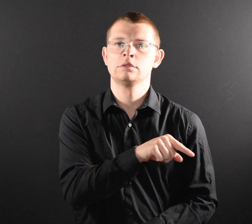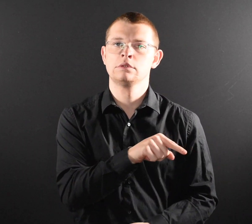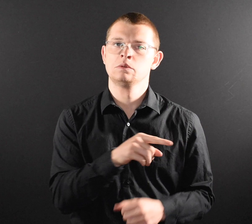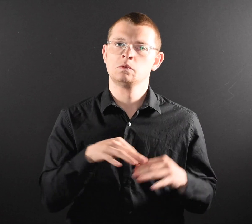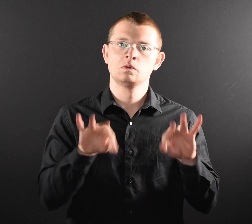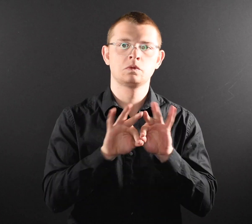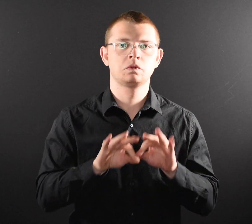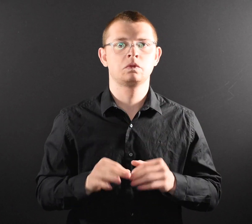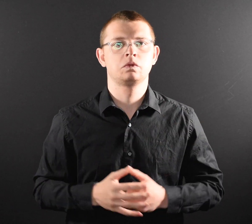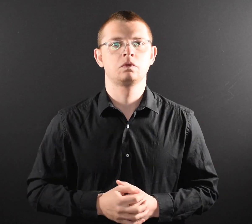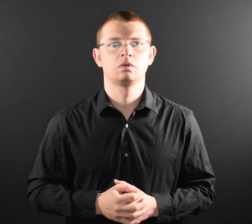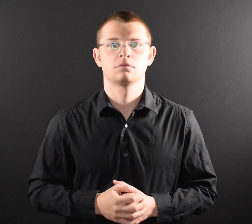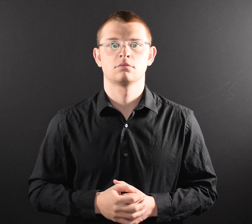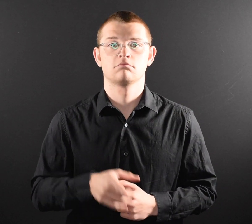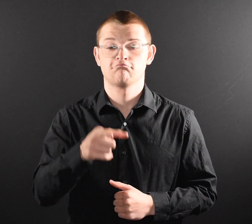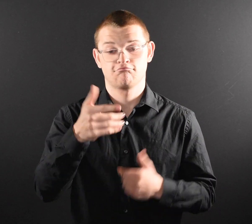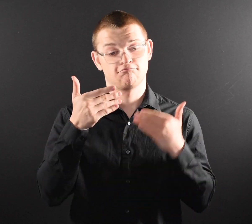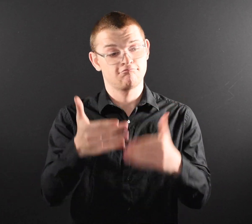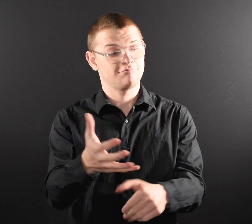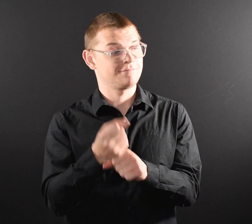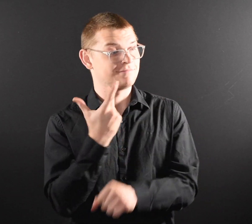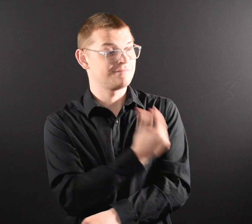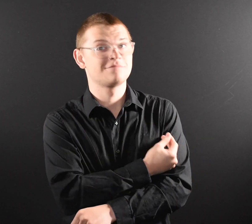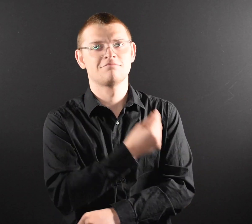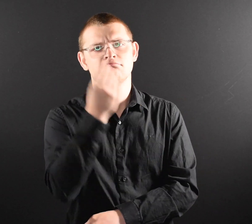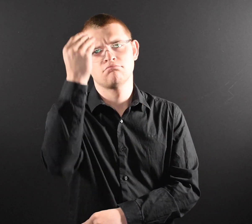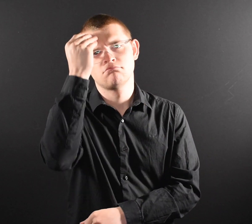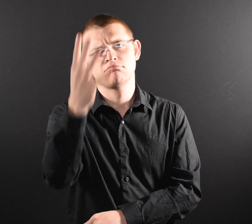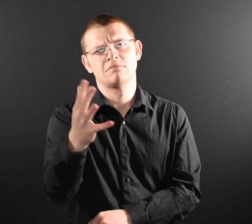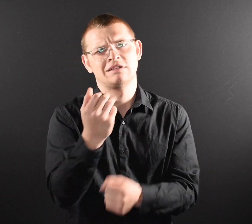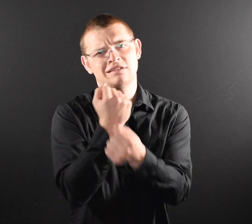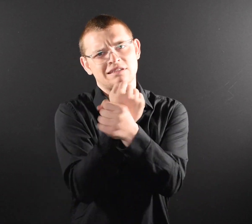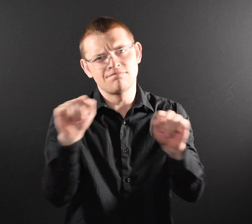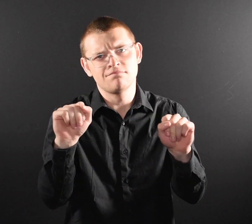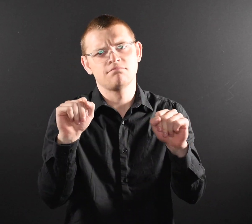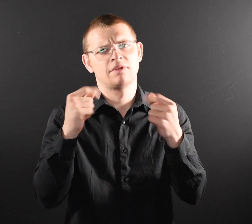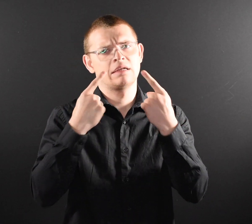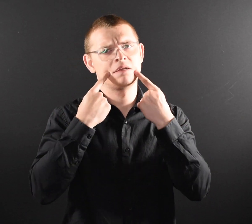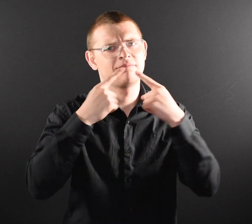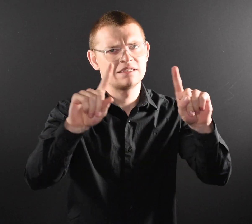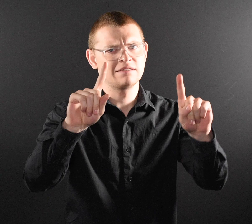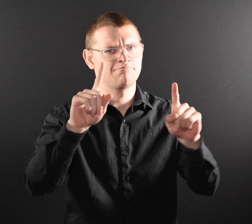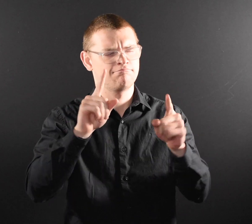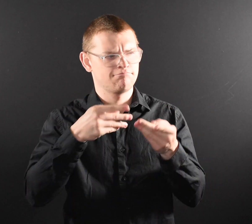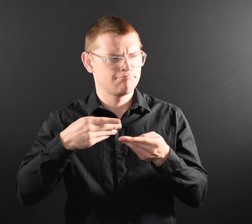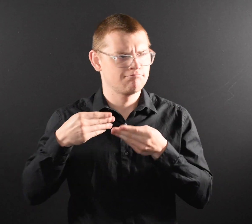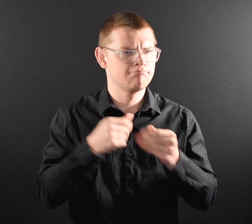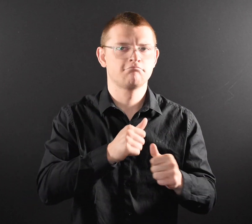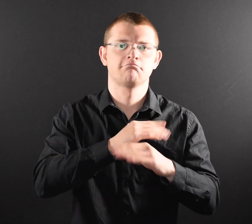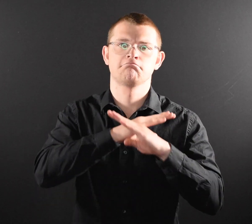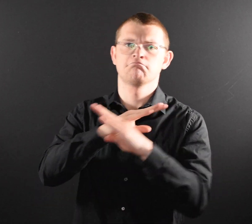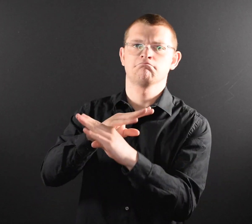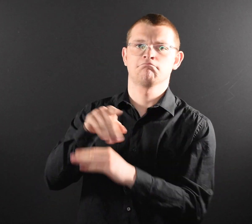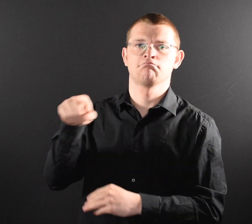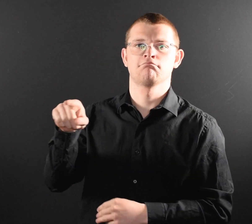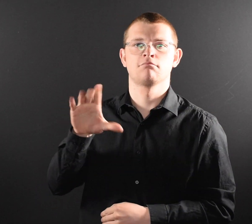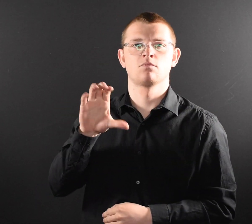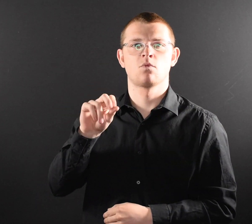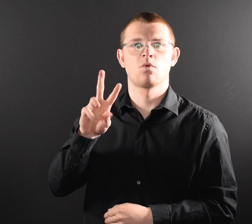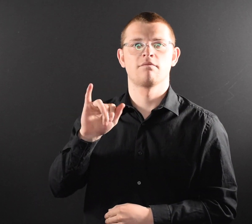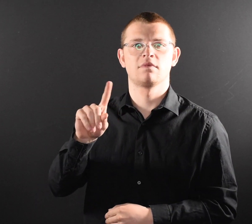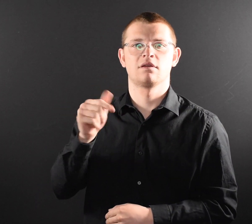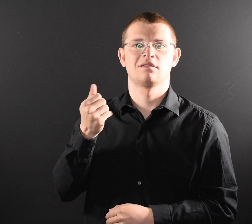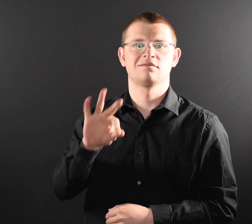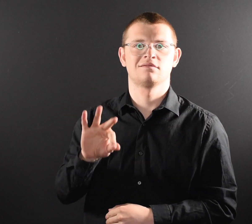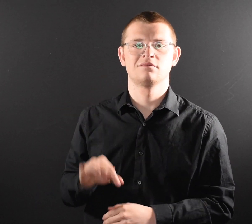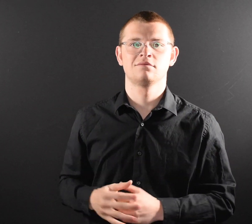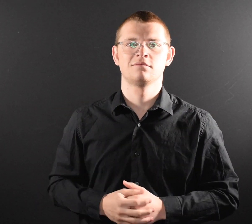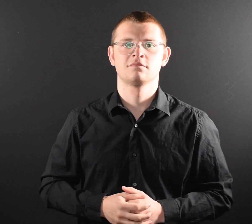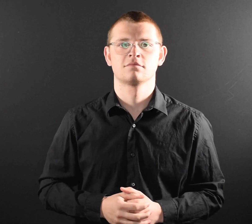• Getting vaccinated is safe and highly effective at preventing severe COVID-19.